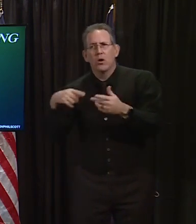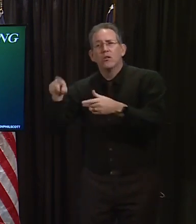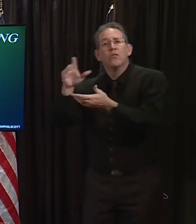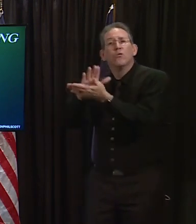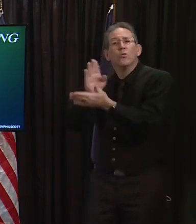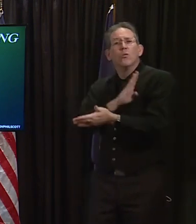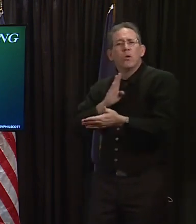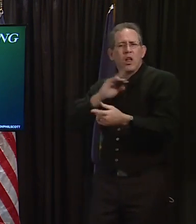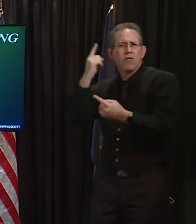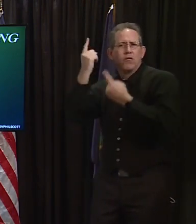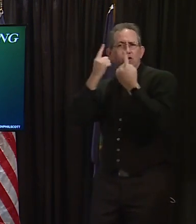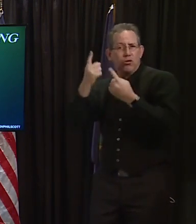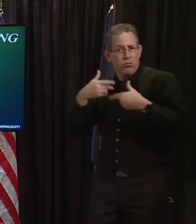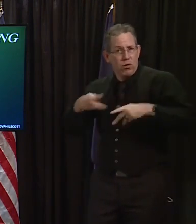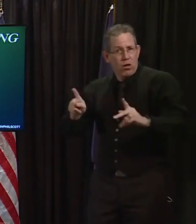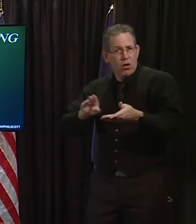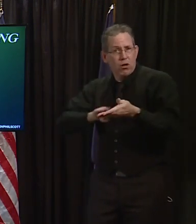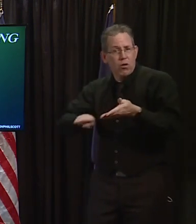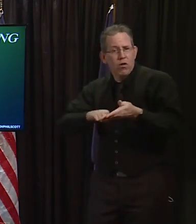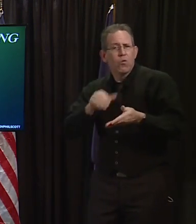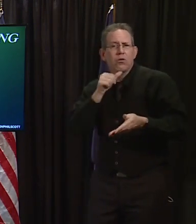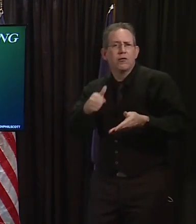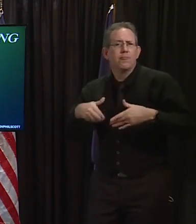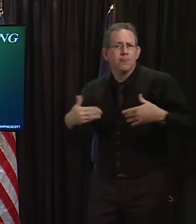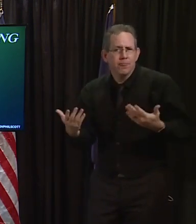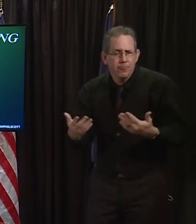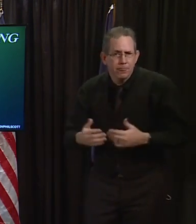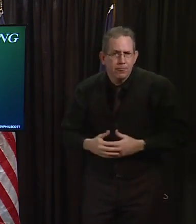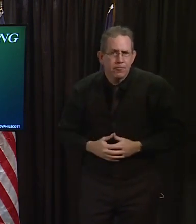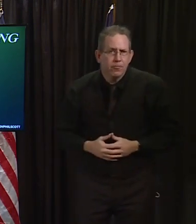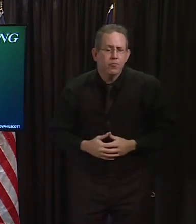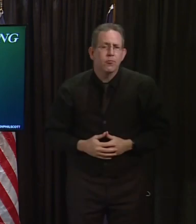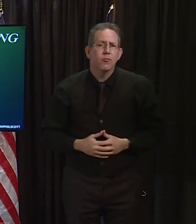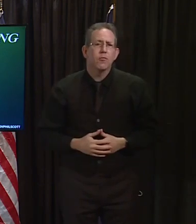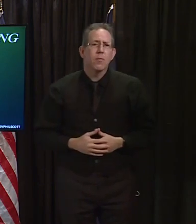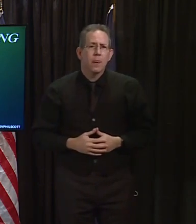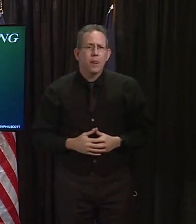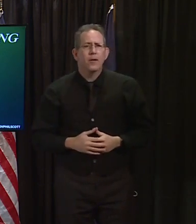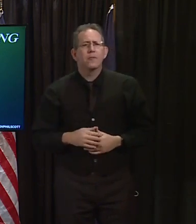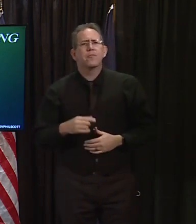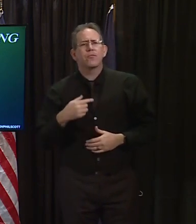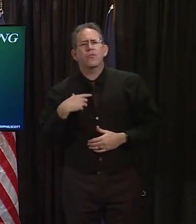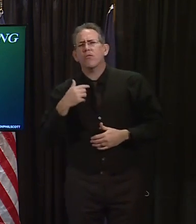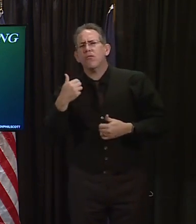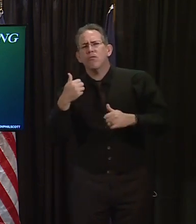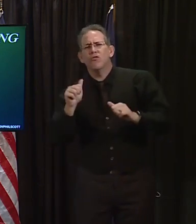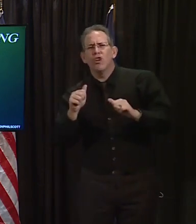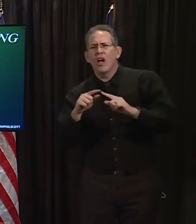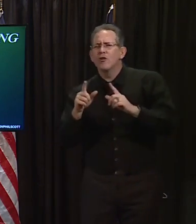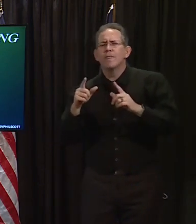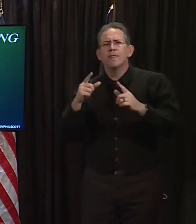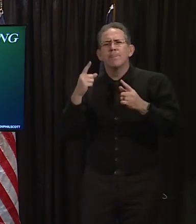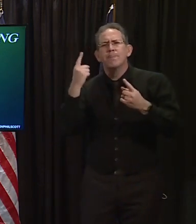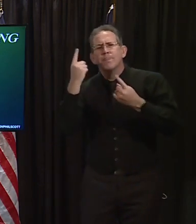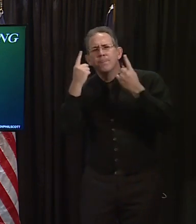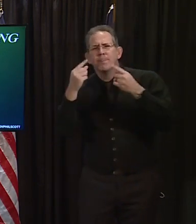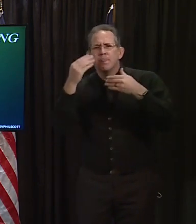are related to COVID-19 conditions. I intend to be as flexible as possible these waivers as I've done so in the last two years of the pandemic